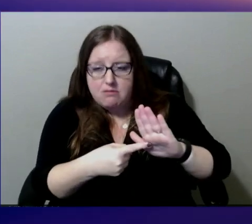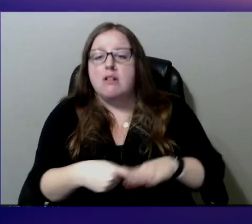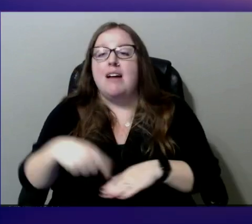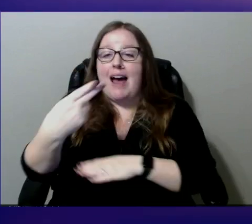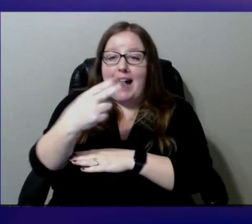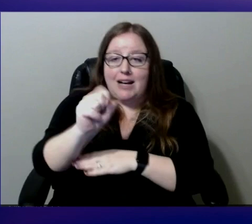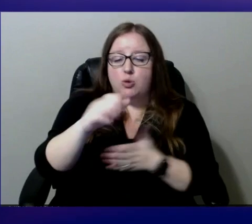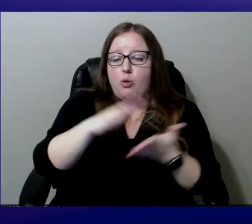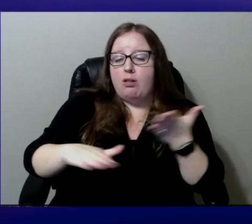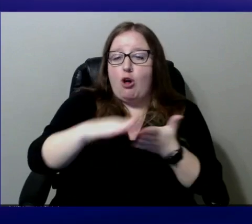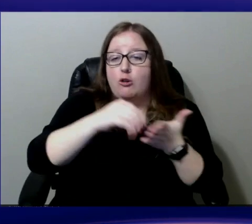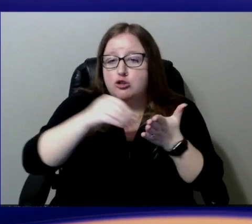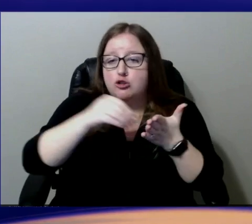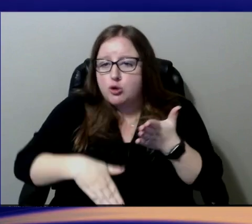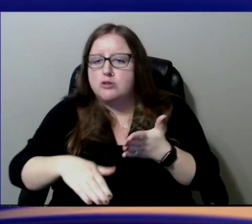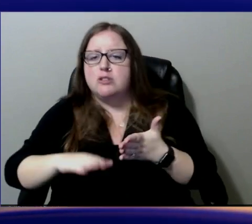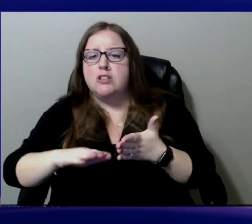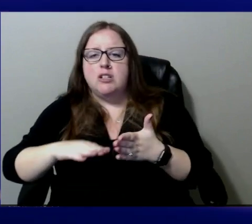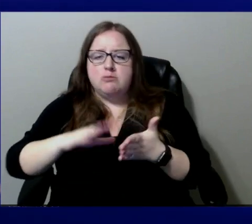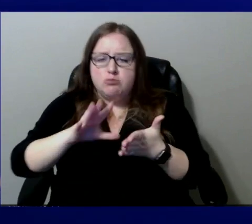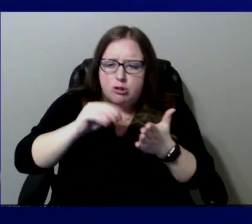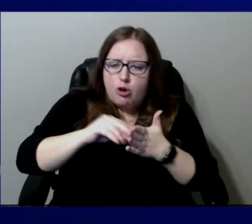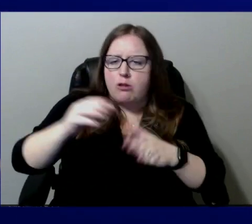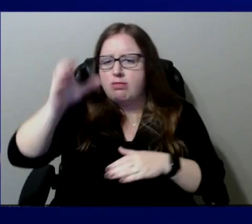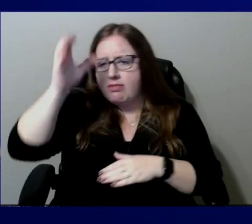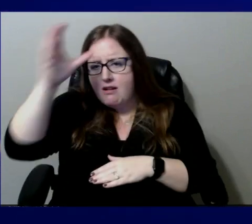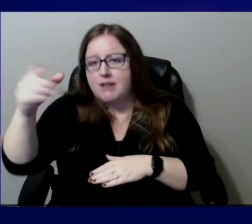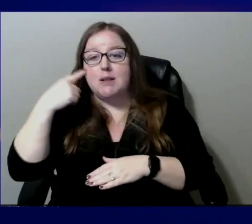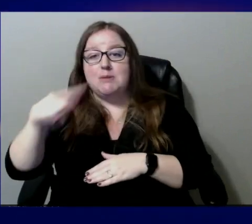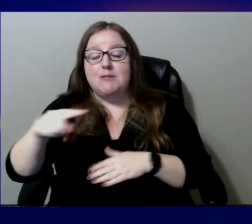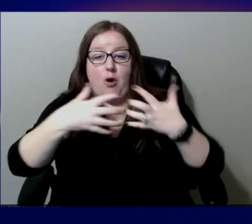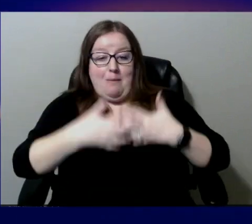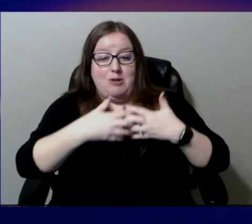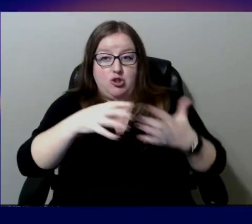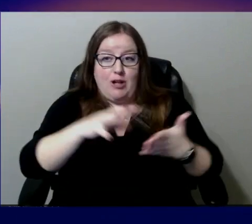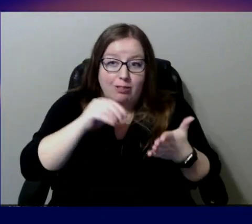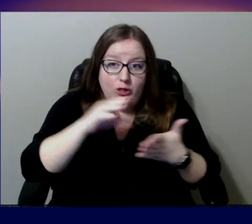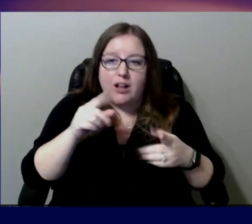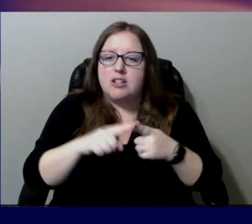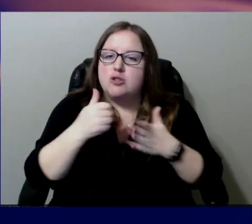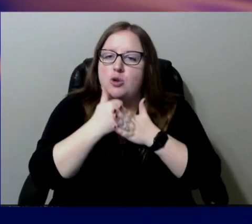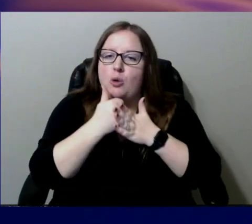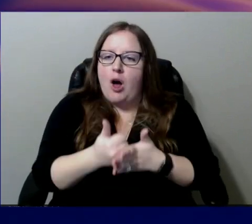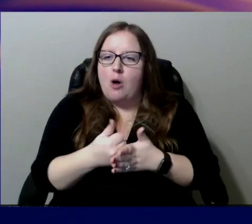to learn the foundational concepts of machine learning, to prepare them for careers in artificial intelligence and machine learning.